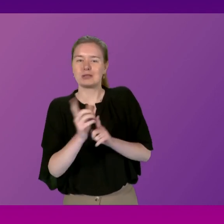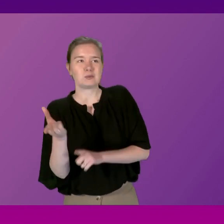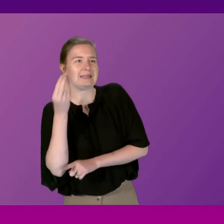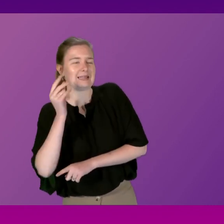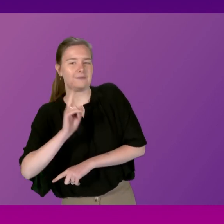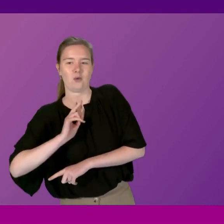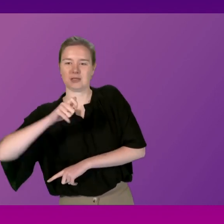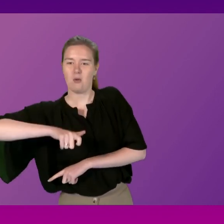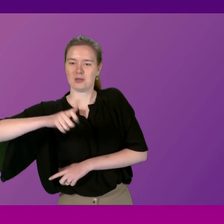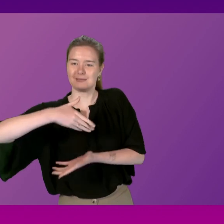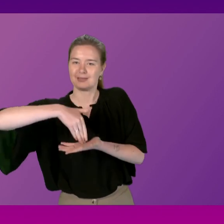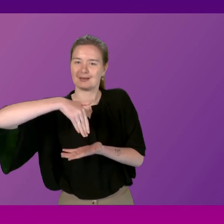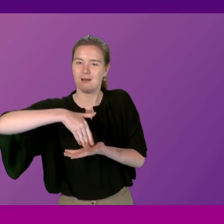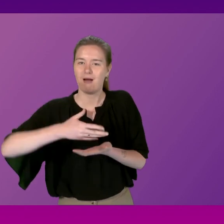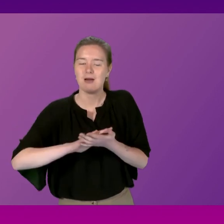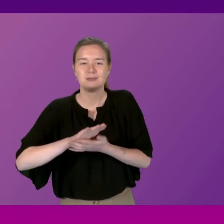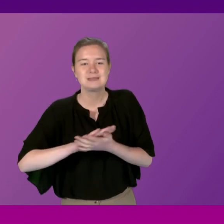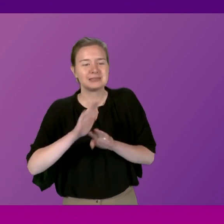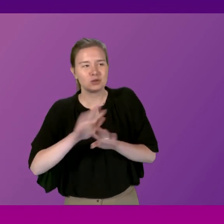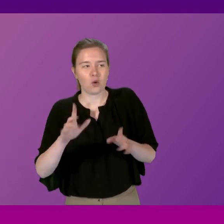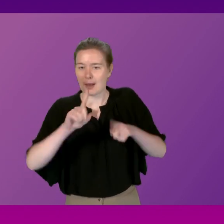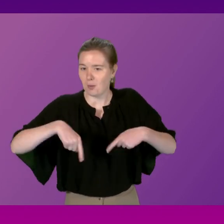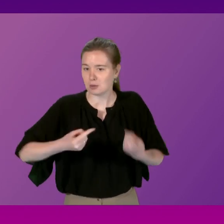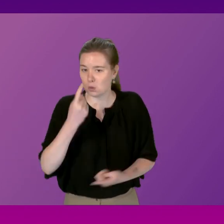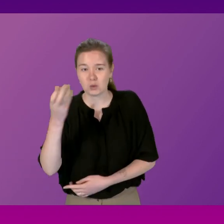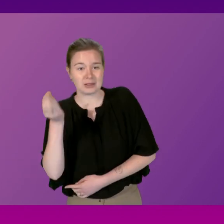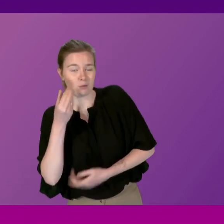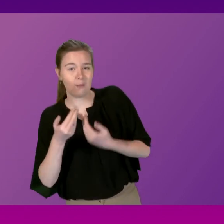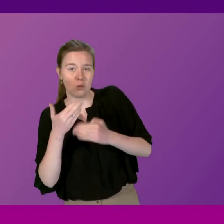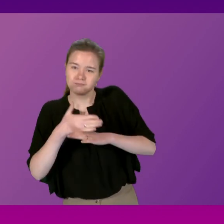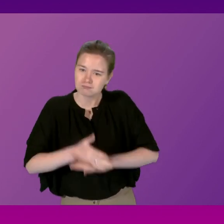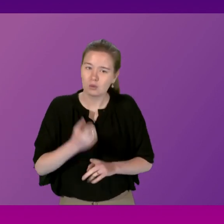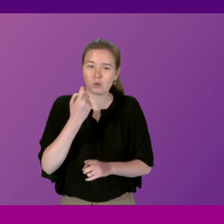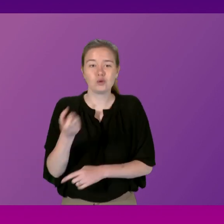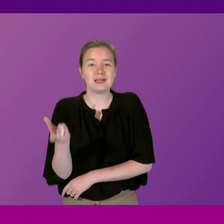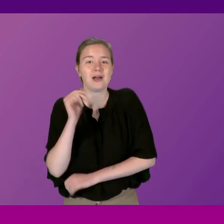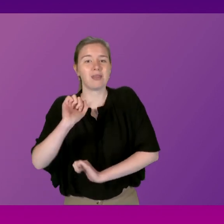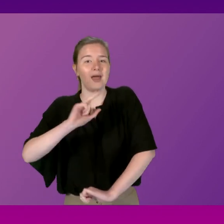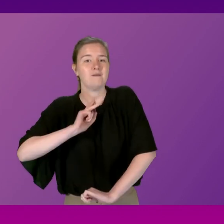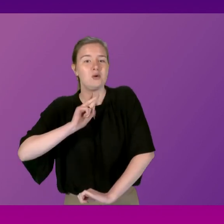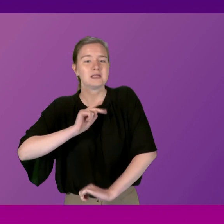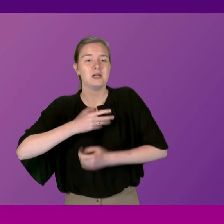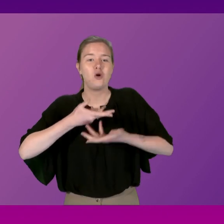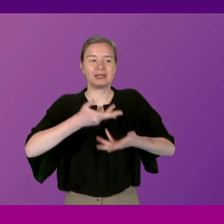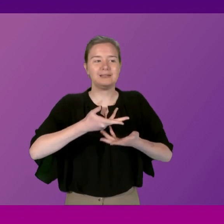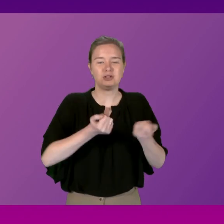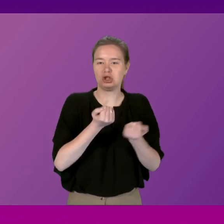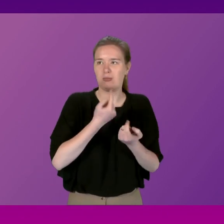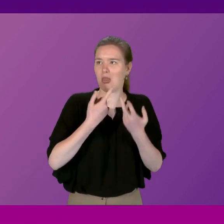of the person at the heart of it, even when that is not impossible and even when, with just a bit more effort, we could hear their voice instead of giving that judgment over to somebody else?